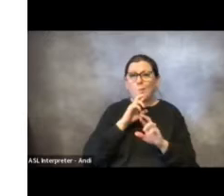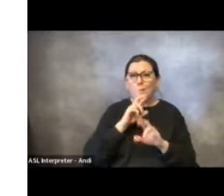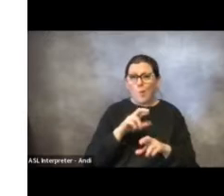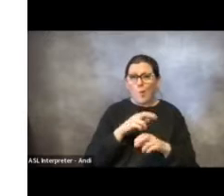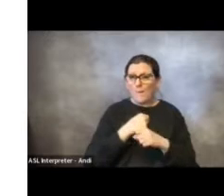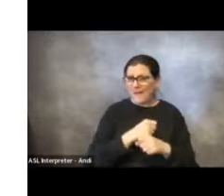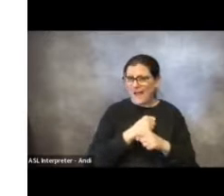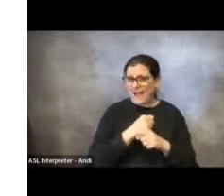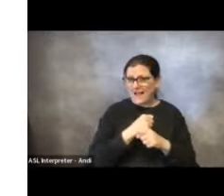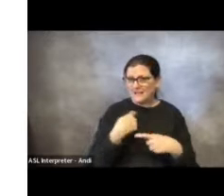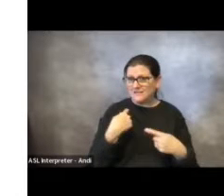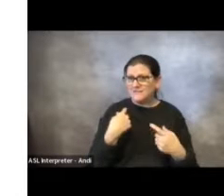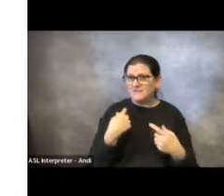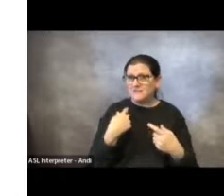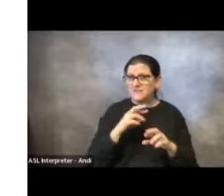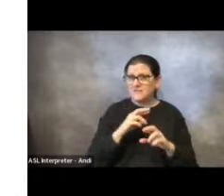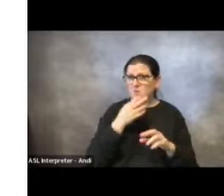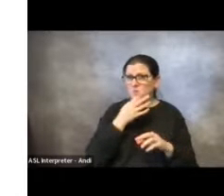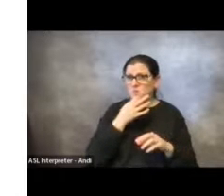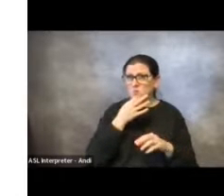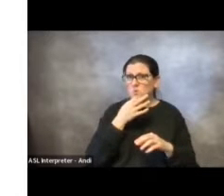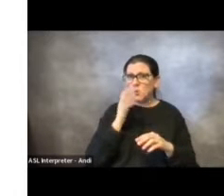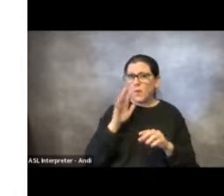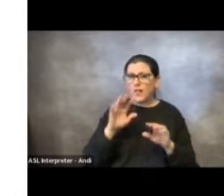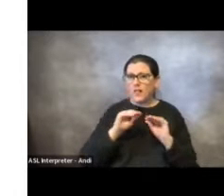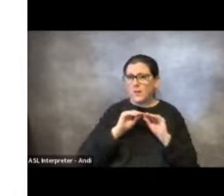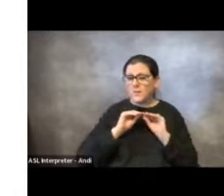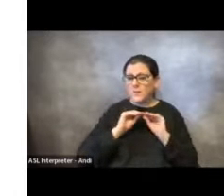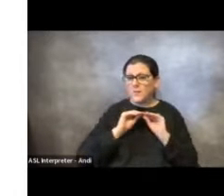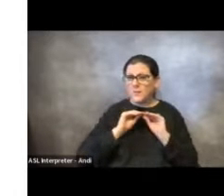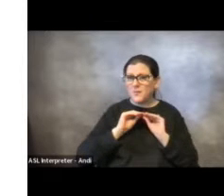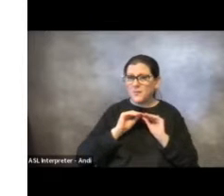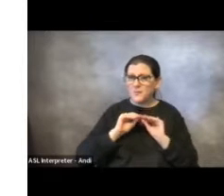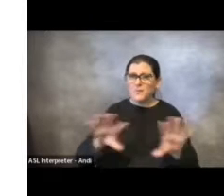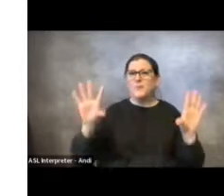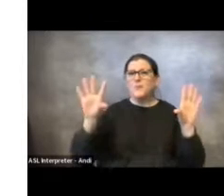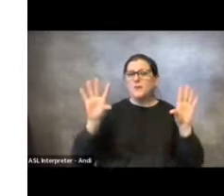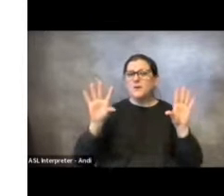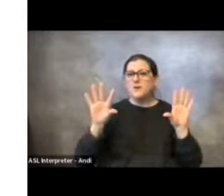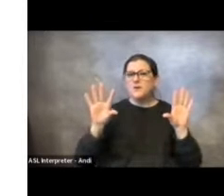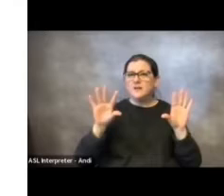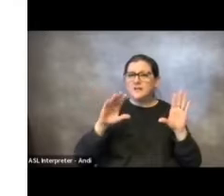getting ready to make, make its make its day or debut out in the world is focused more broadly on